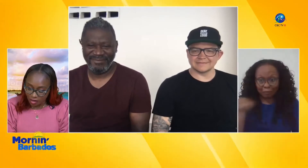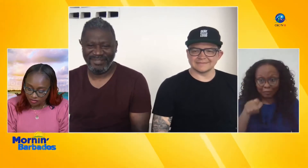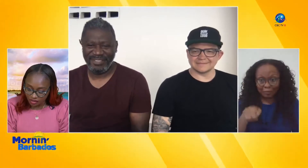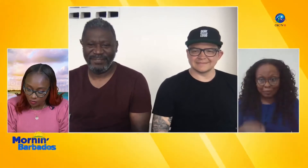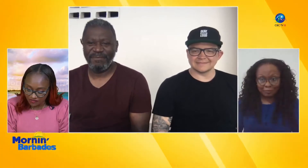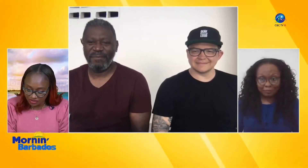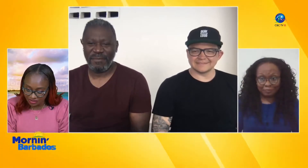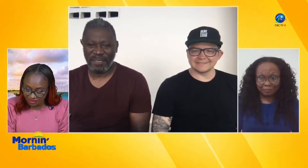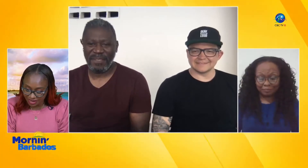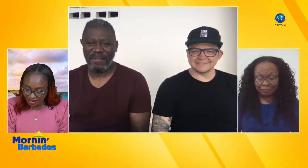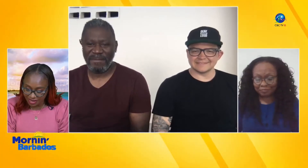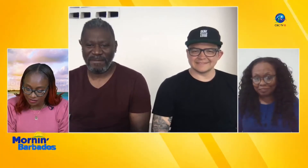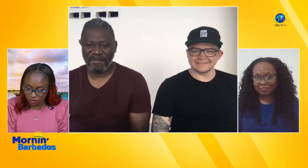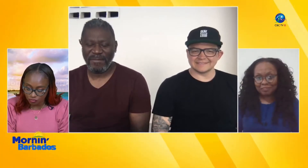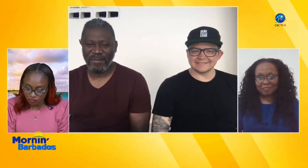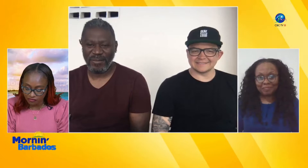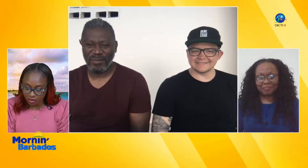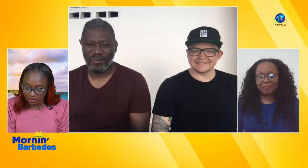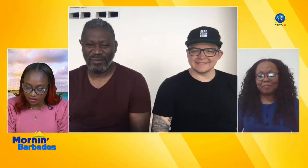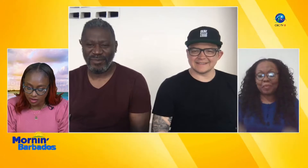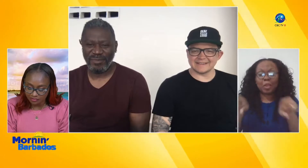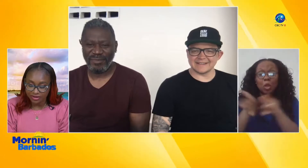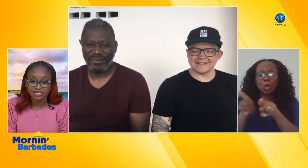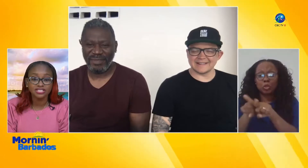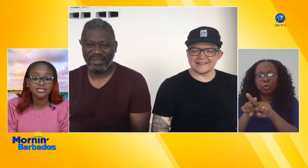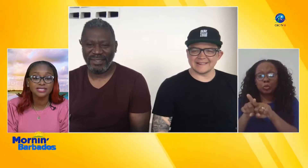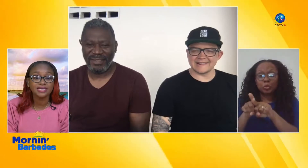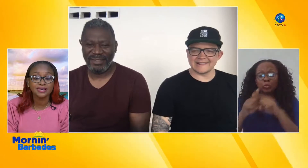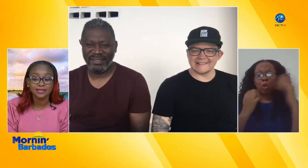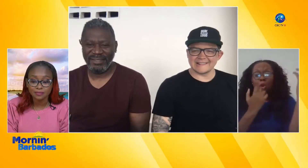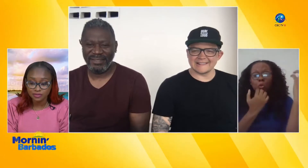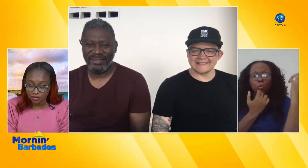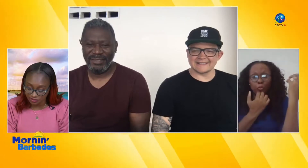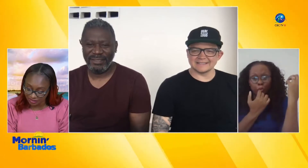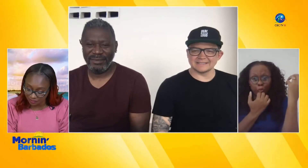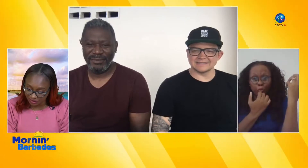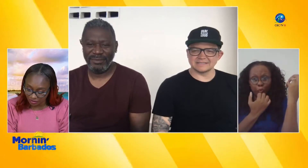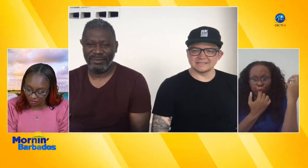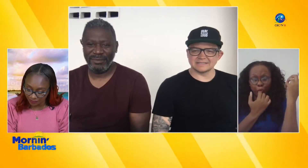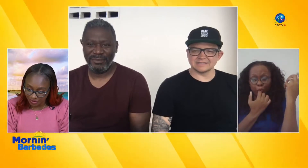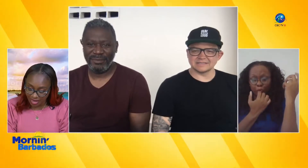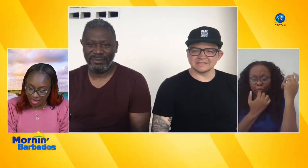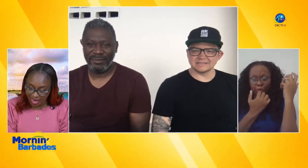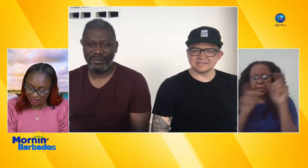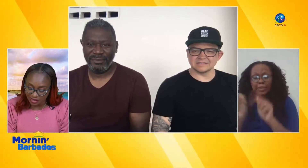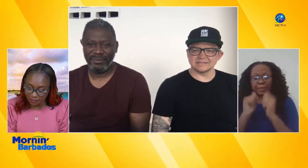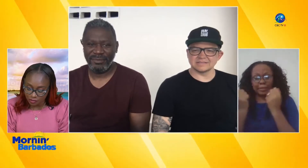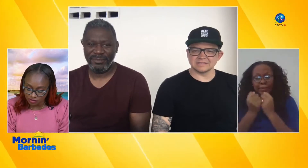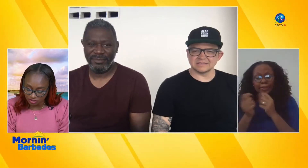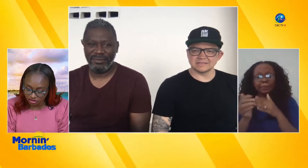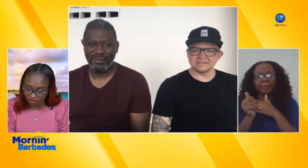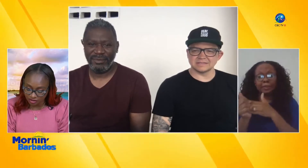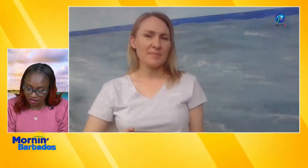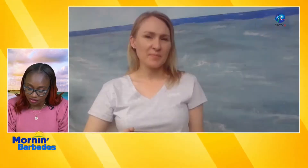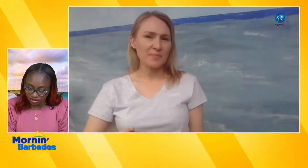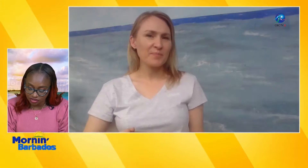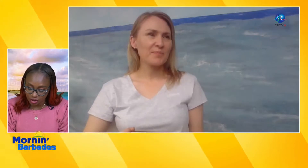also with us today is Ruth Montgomery she's the calypso team leader and a musician she's